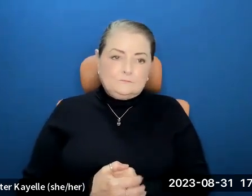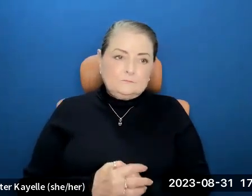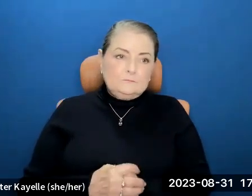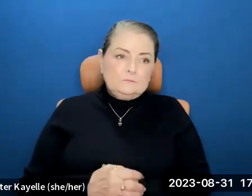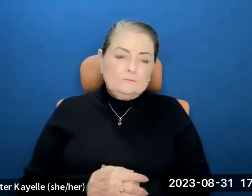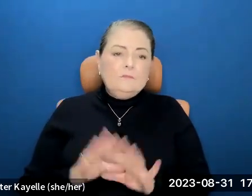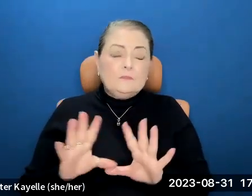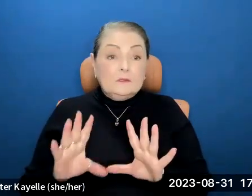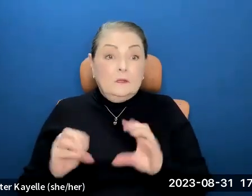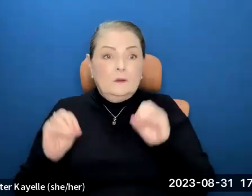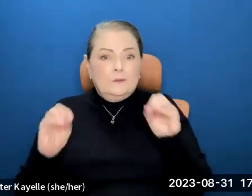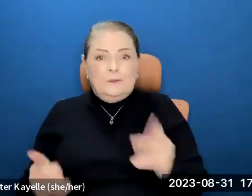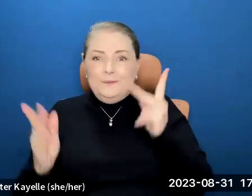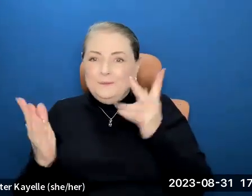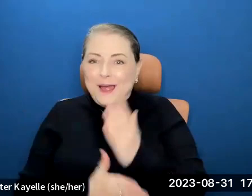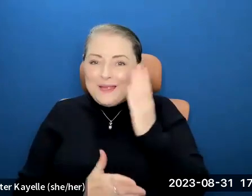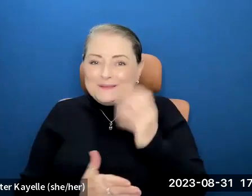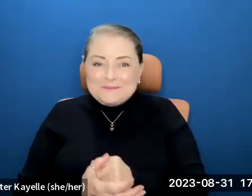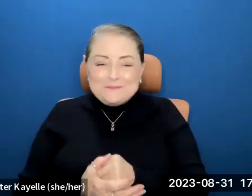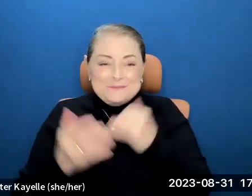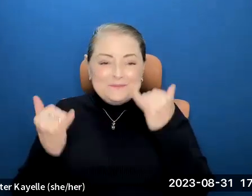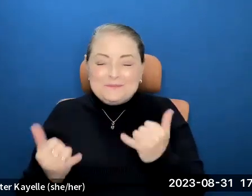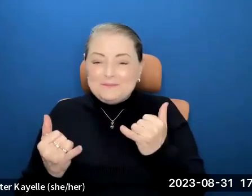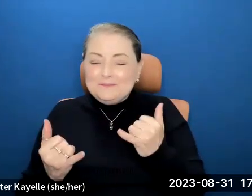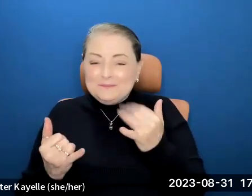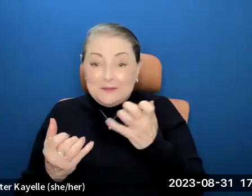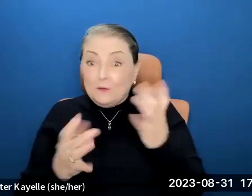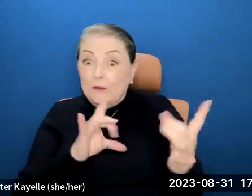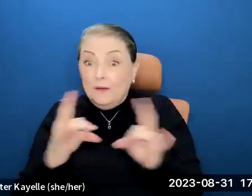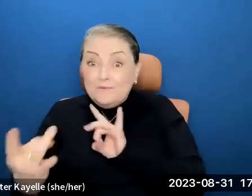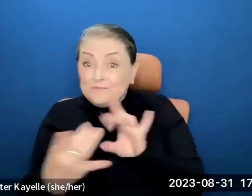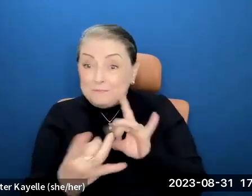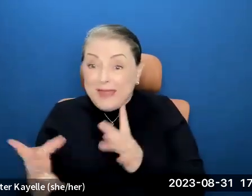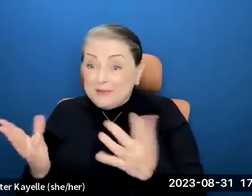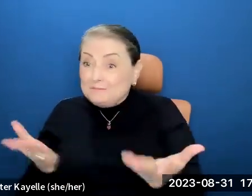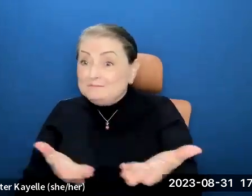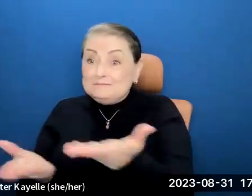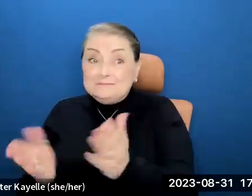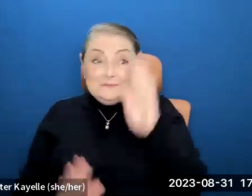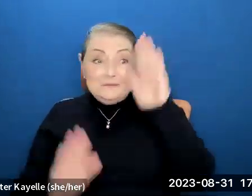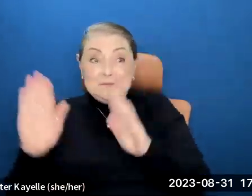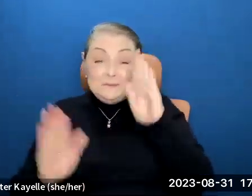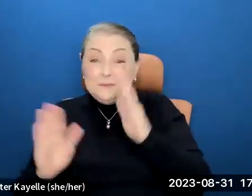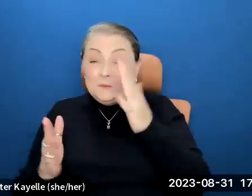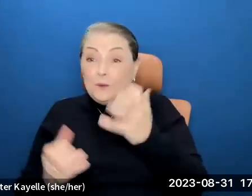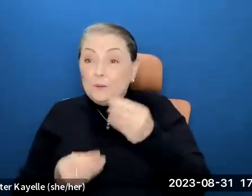oh right um now we would like to uh get your feedback please raise your hand if you'd like to provide comments